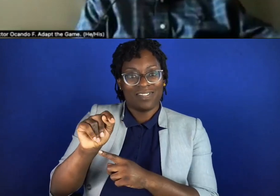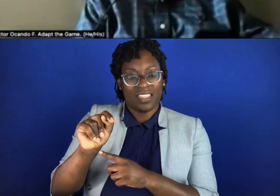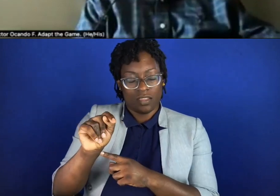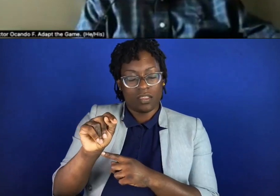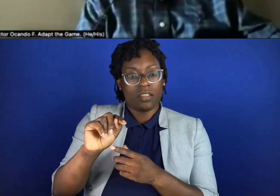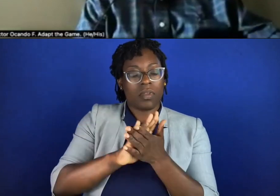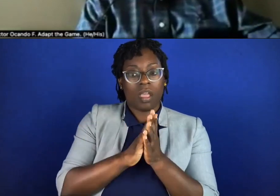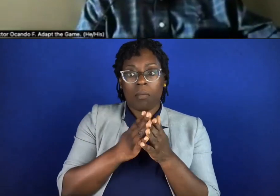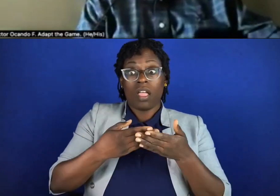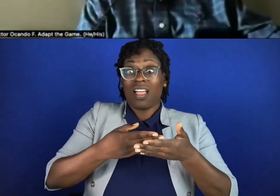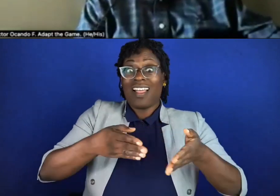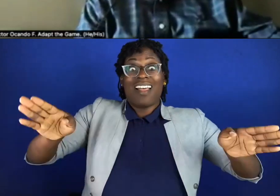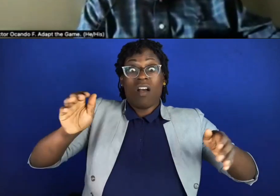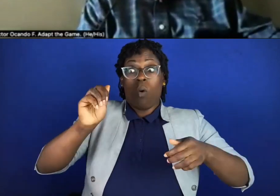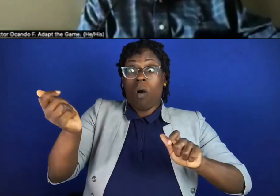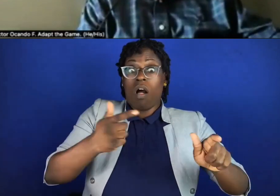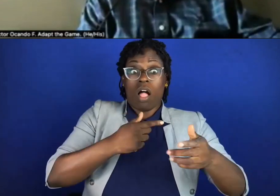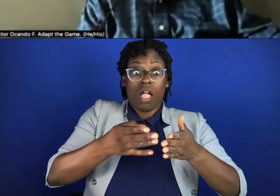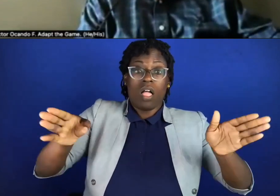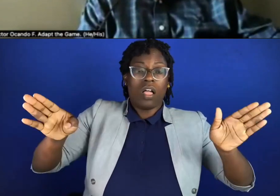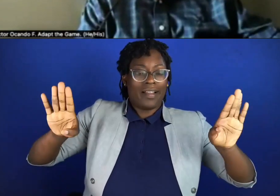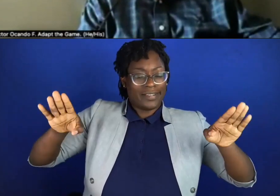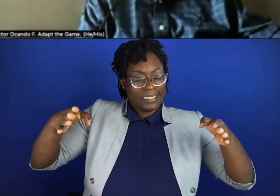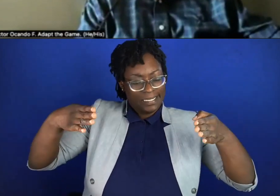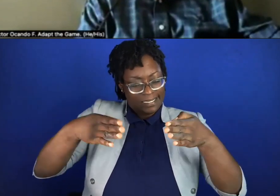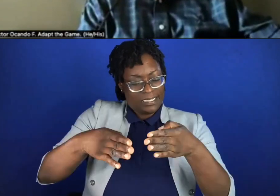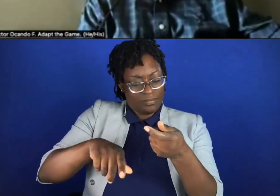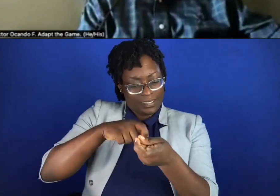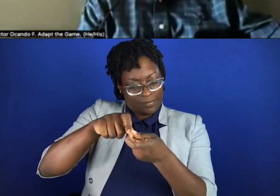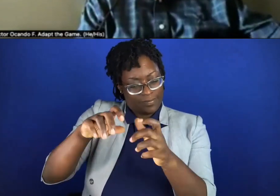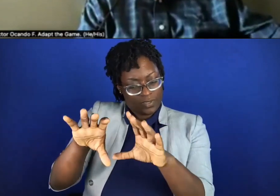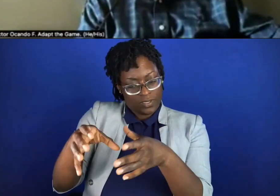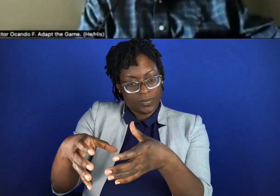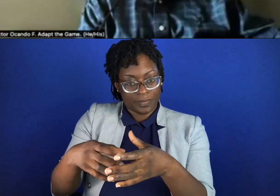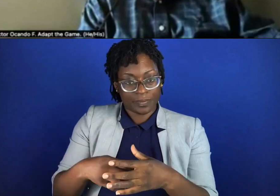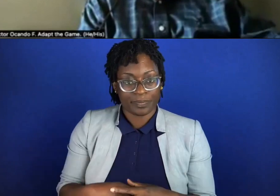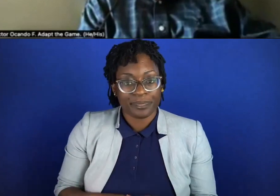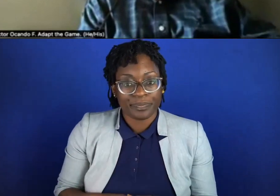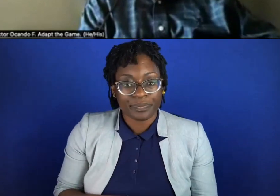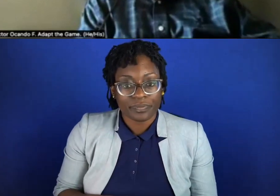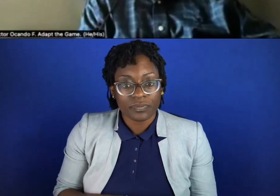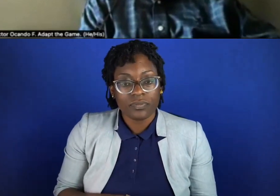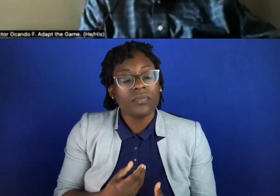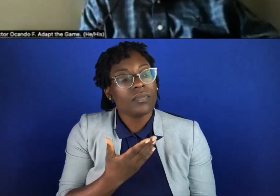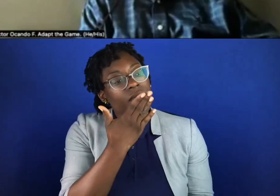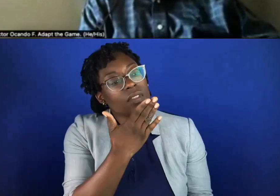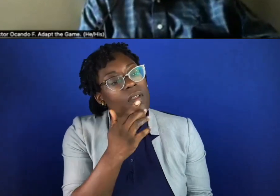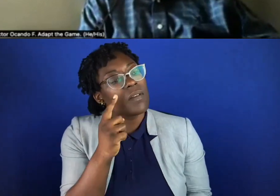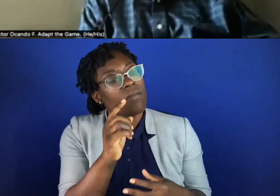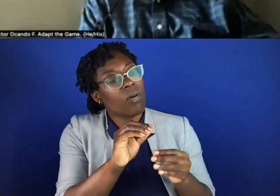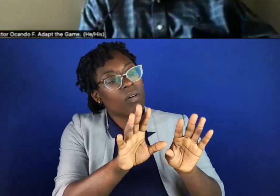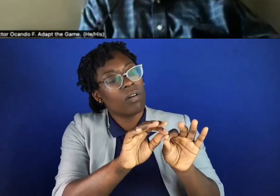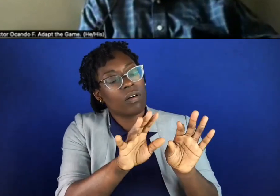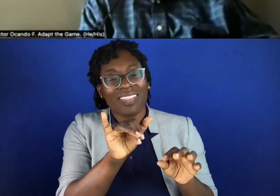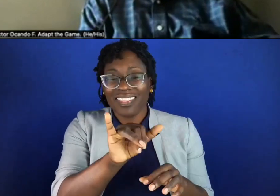Thank you so much for sharing that I think research is a great way to start right. Could